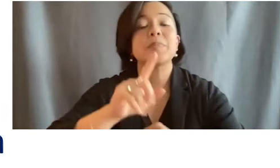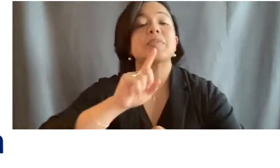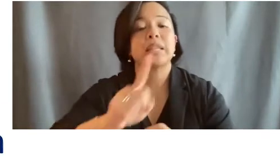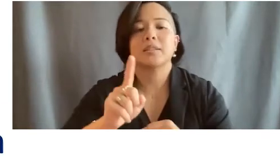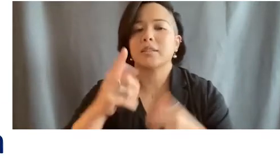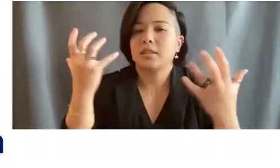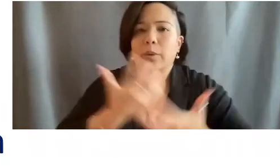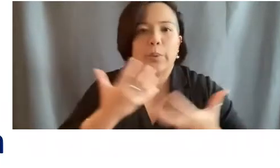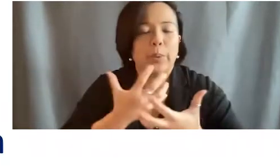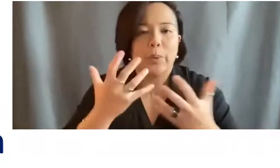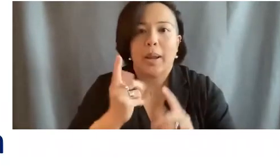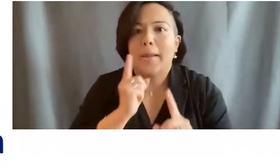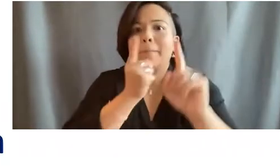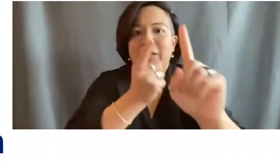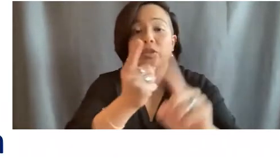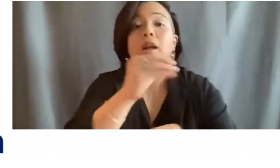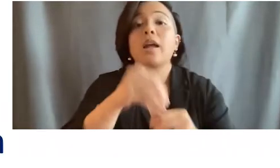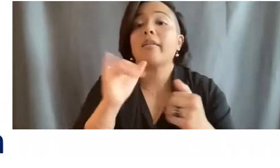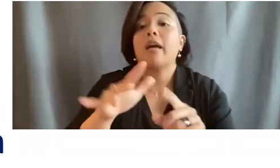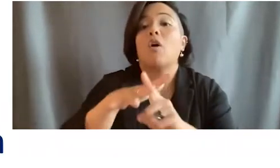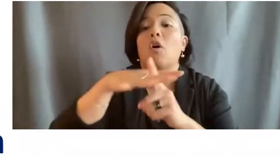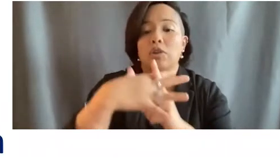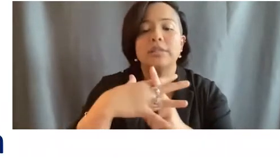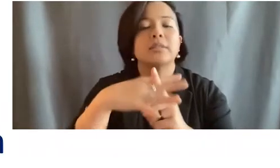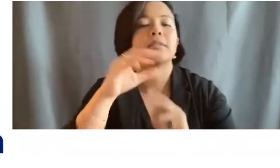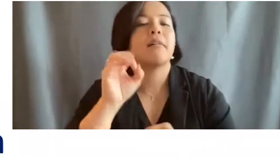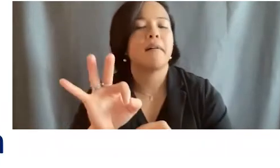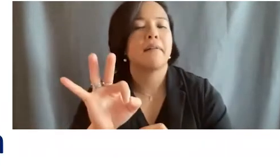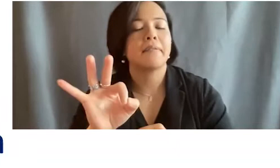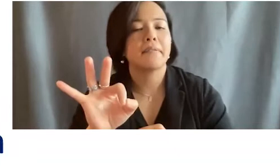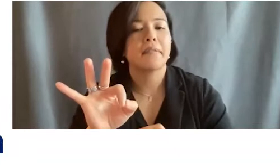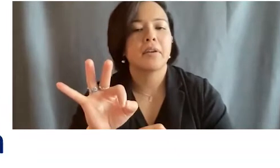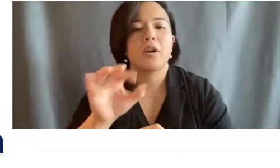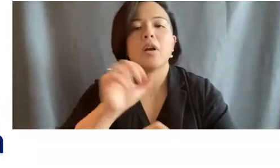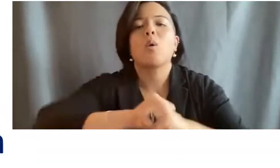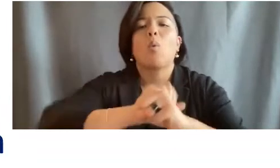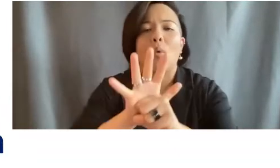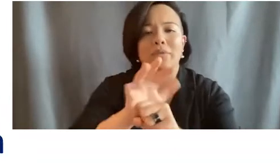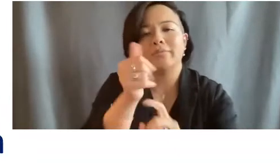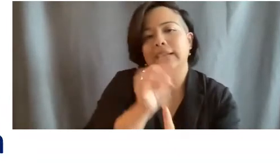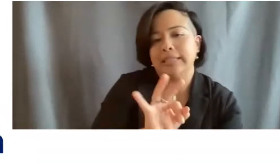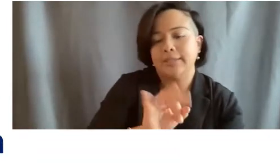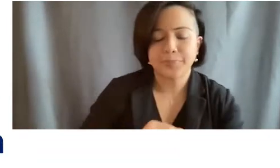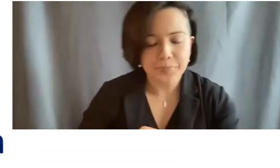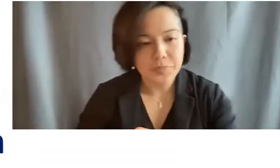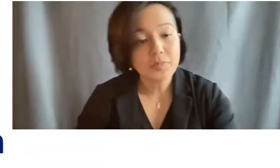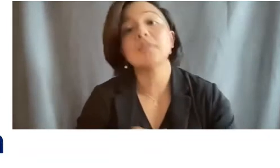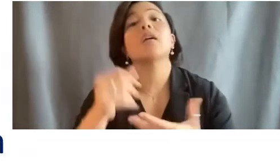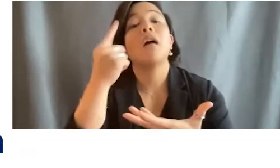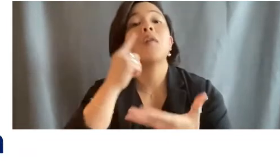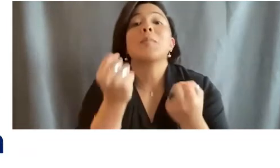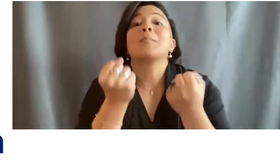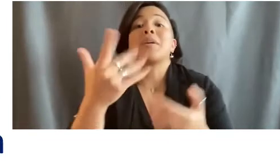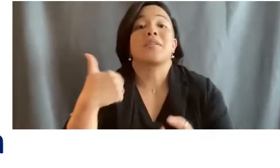context of COVID-19, but for many of us who have worked in girls education over the years.